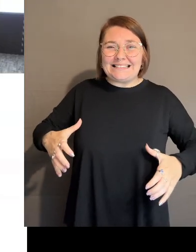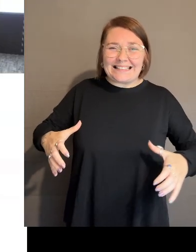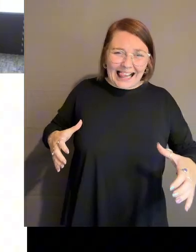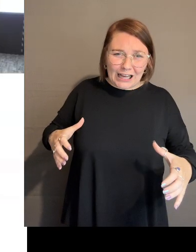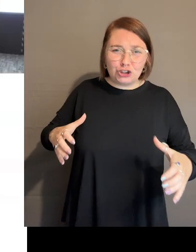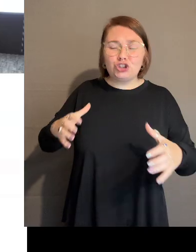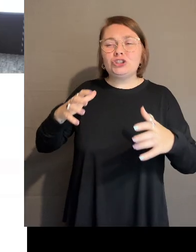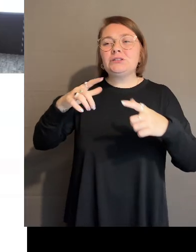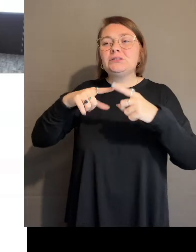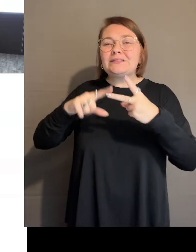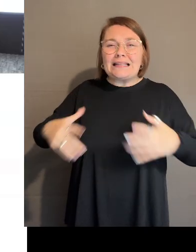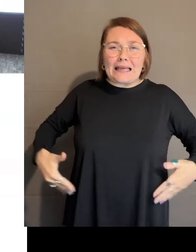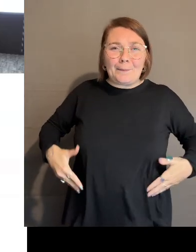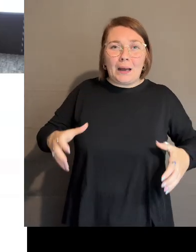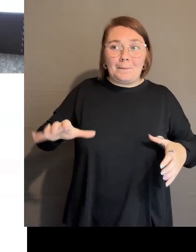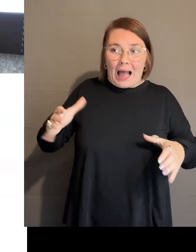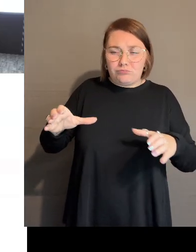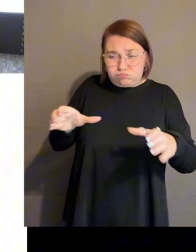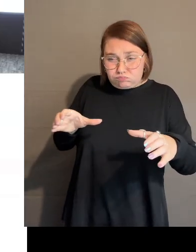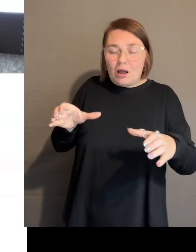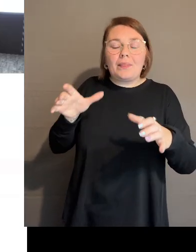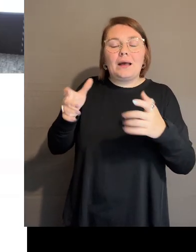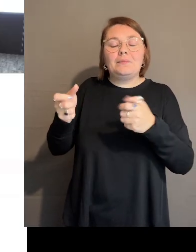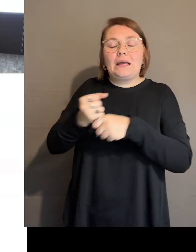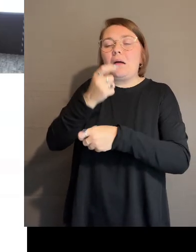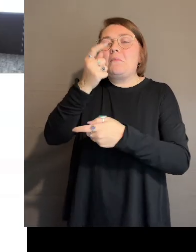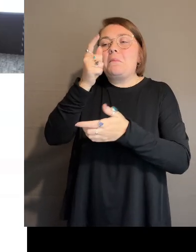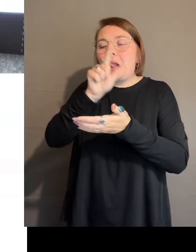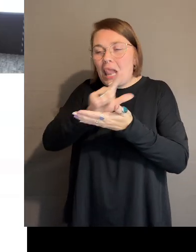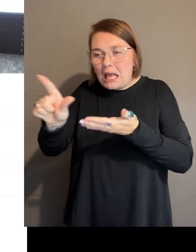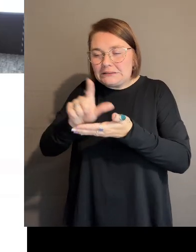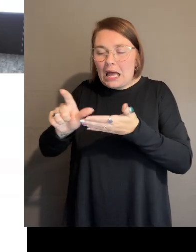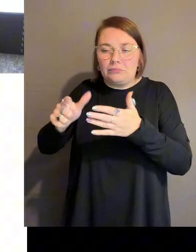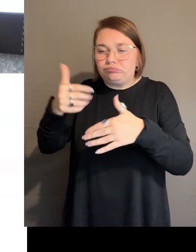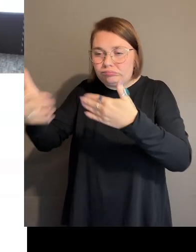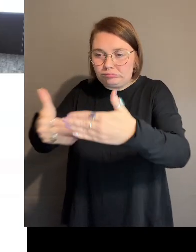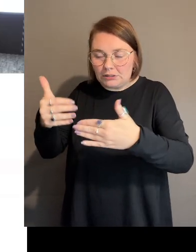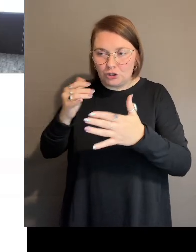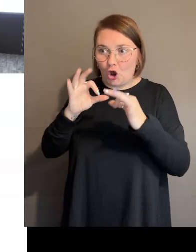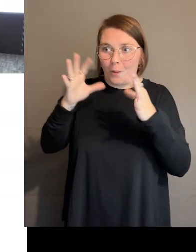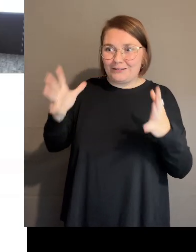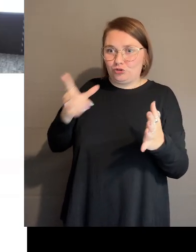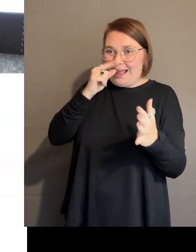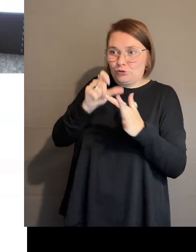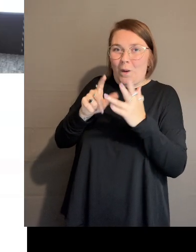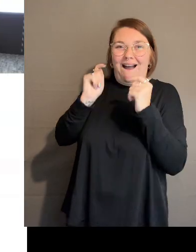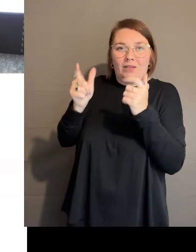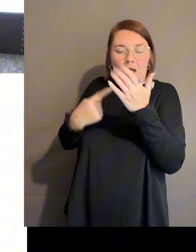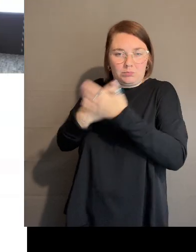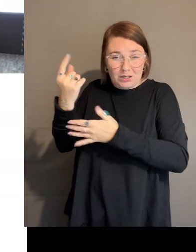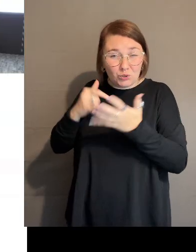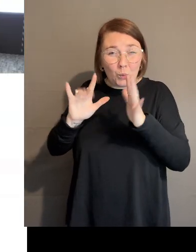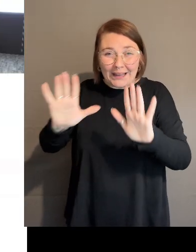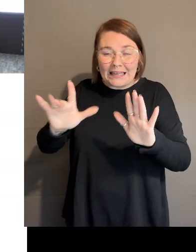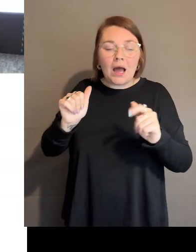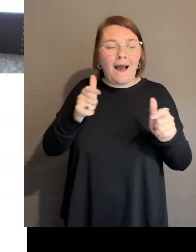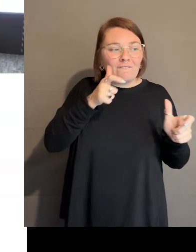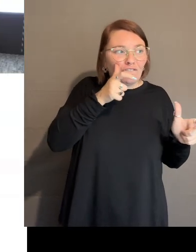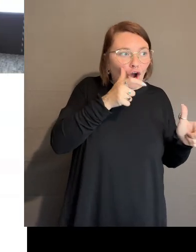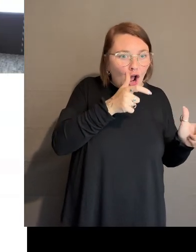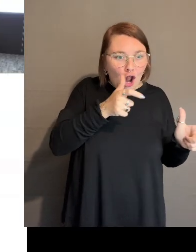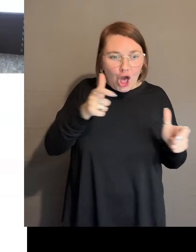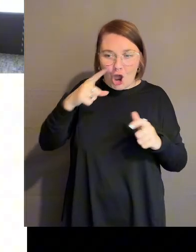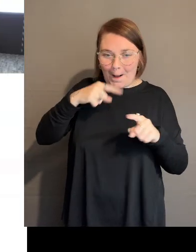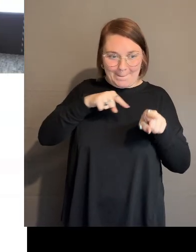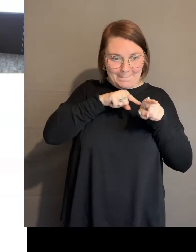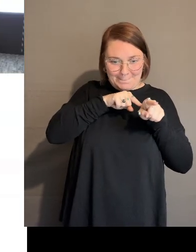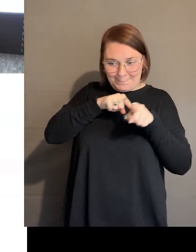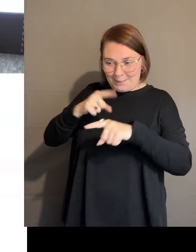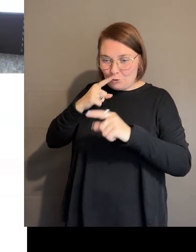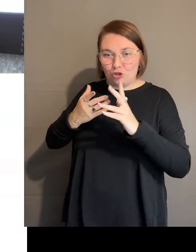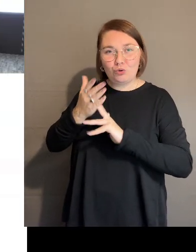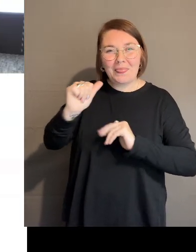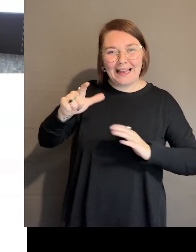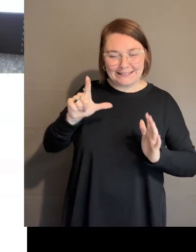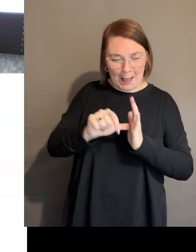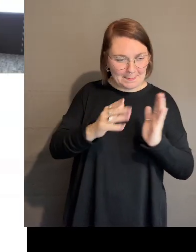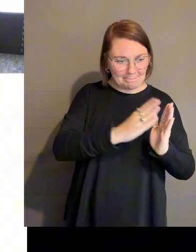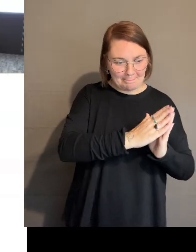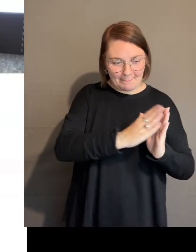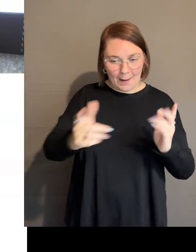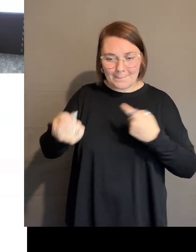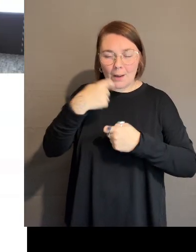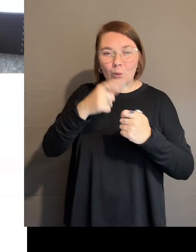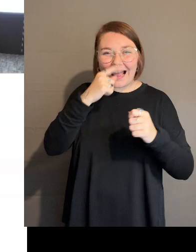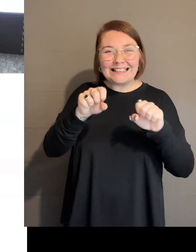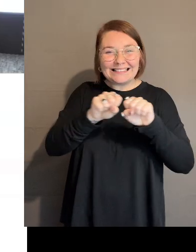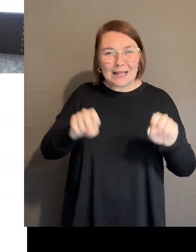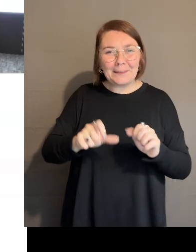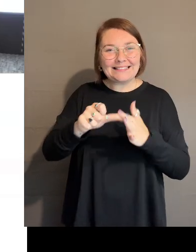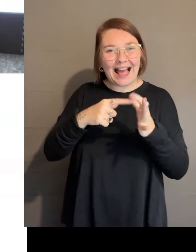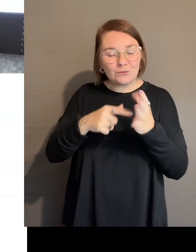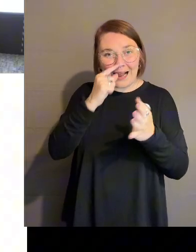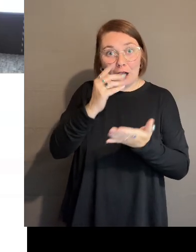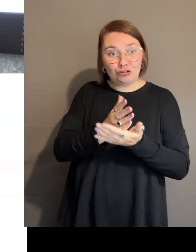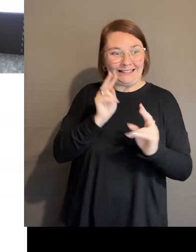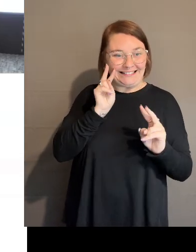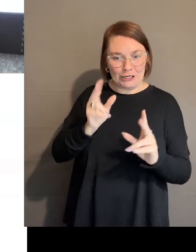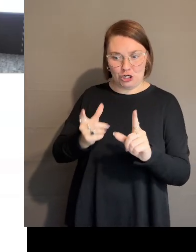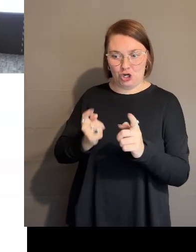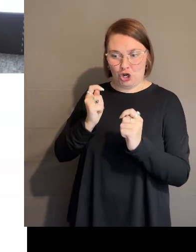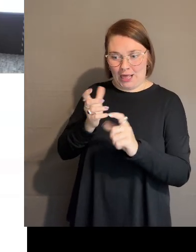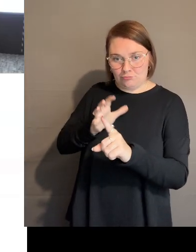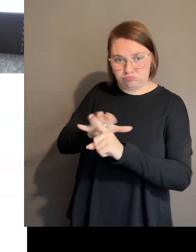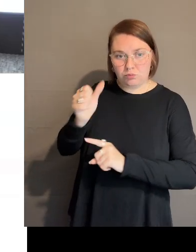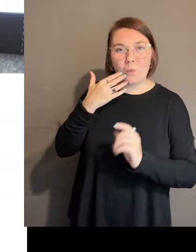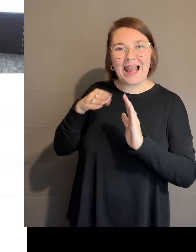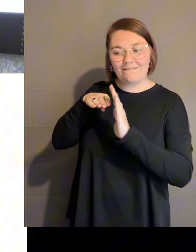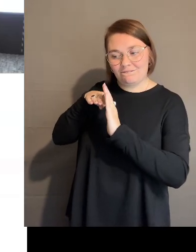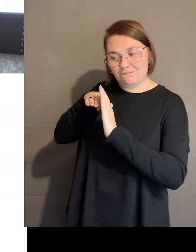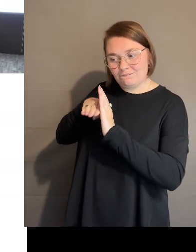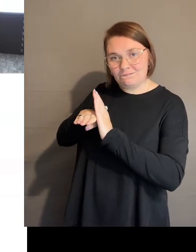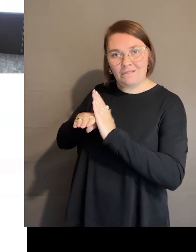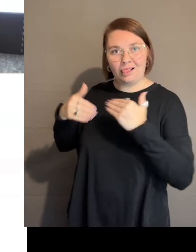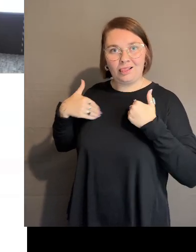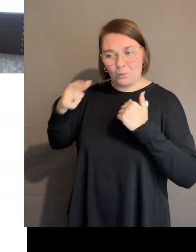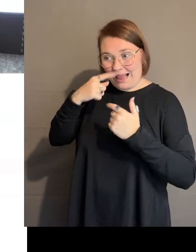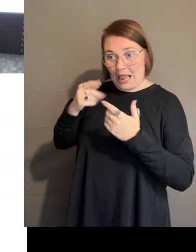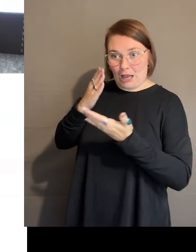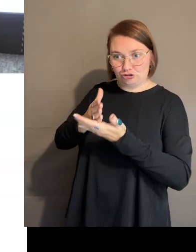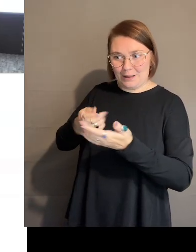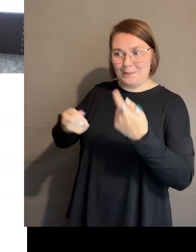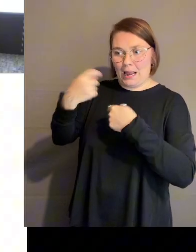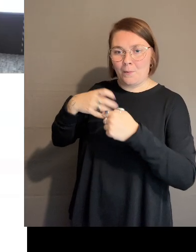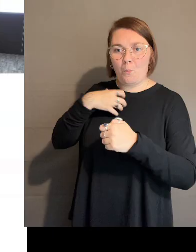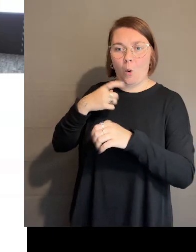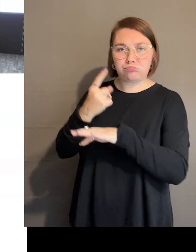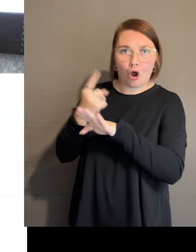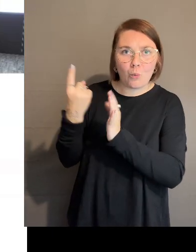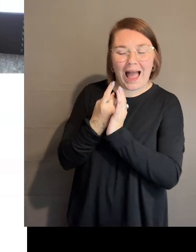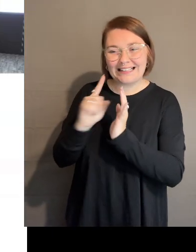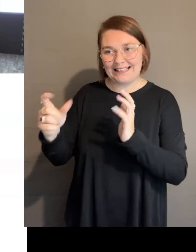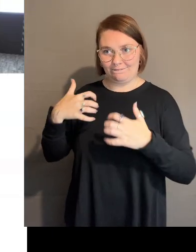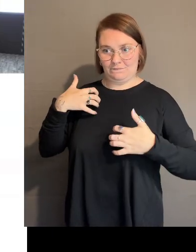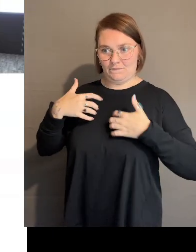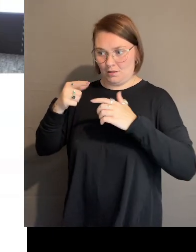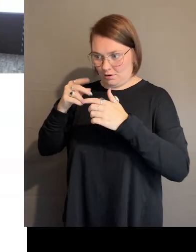after they had their hips dislocated, and it wasn't a whole lot you could do. So the whole premise here was that if we keep following people over time, and we collect systematic data over time, we can see early on when there's a decline, and we can go in and we can be proactive. So that's how they started.